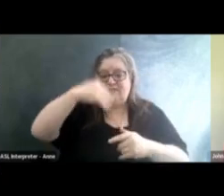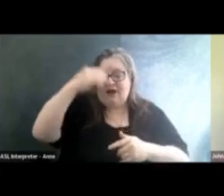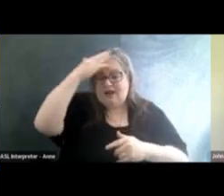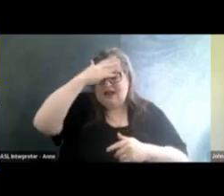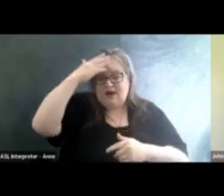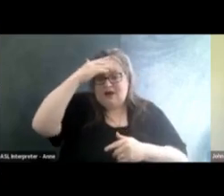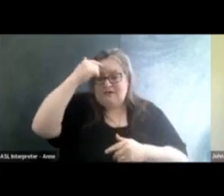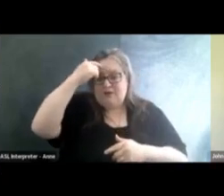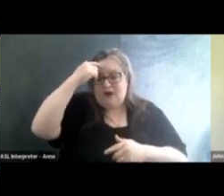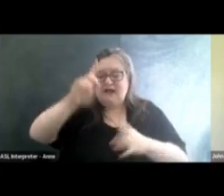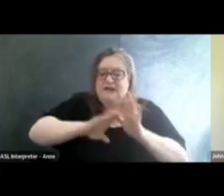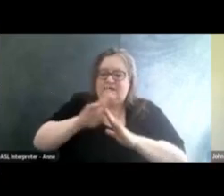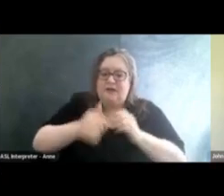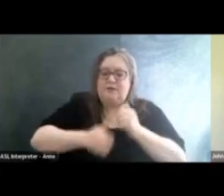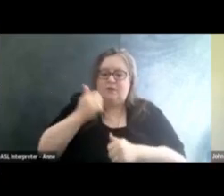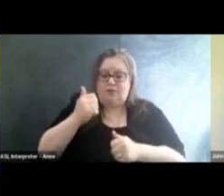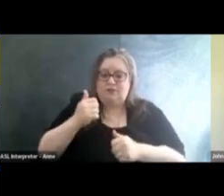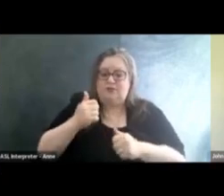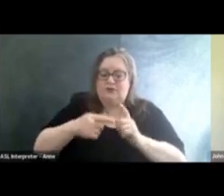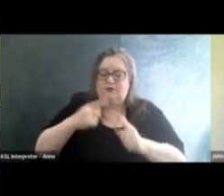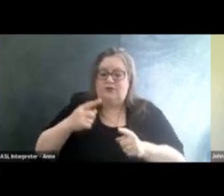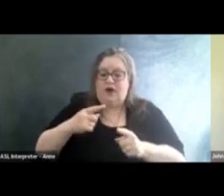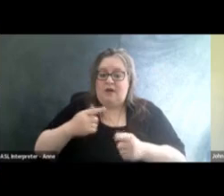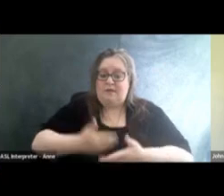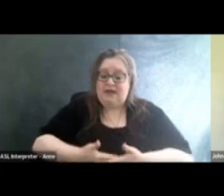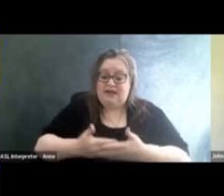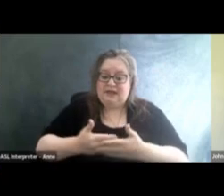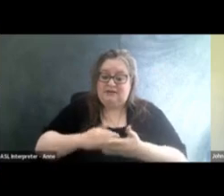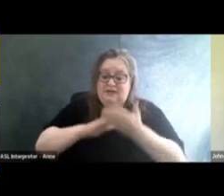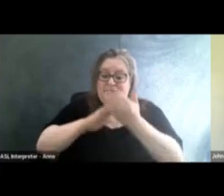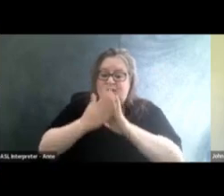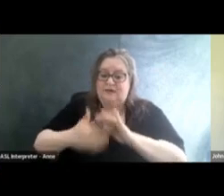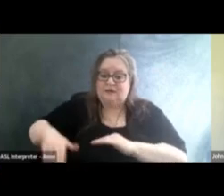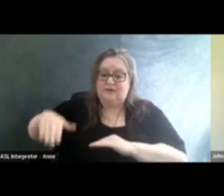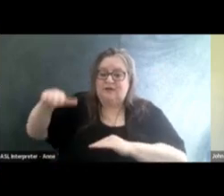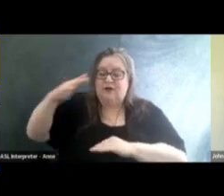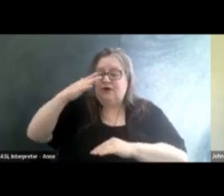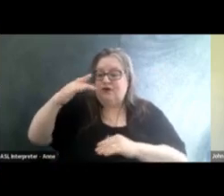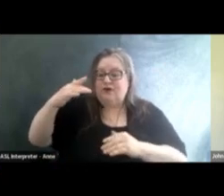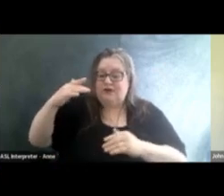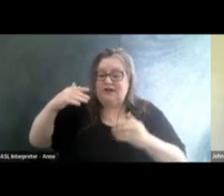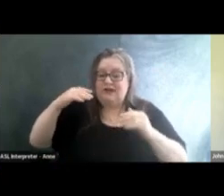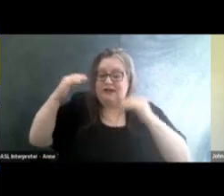develop the most from infancy to early adulthood, and in humans,